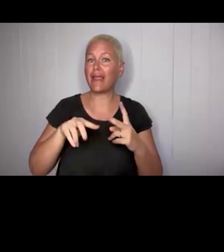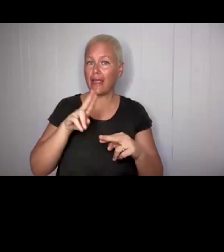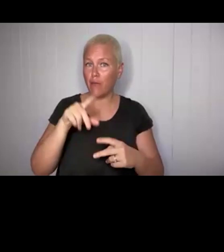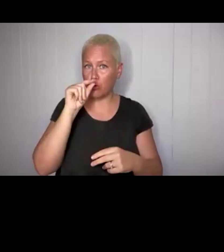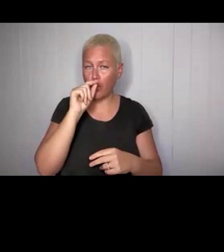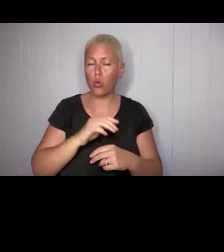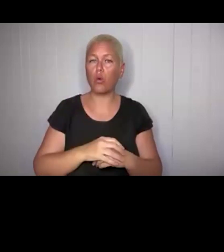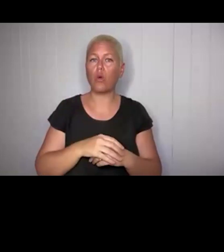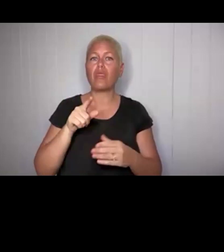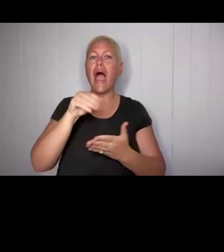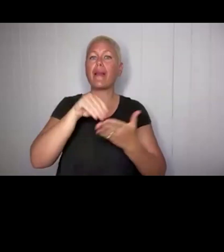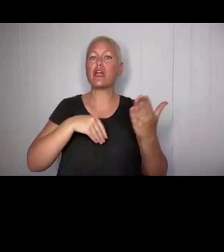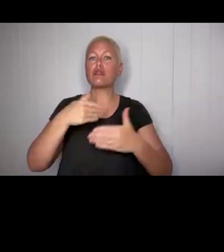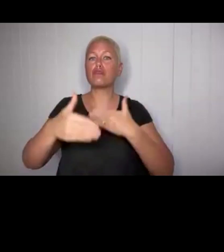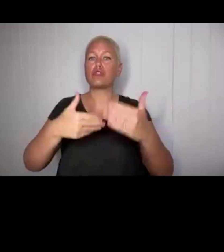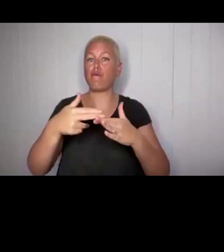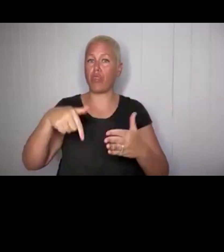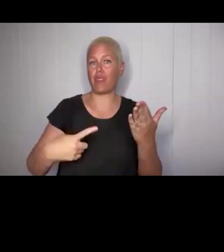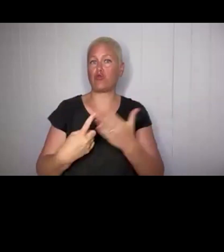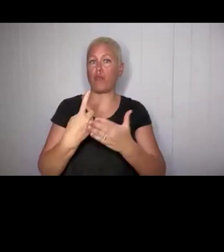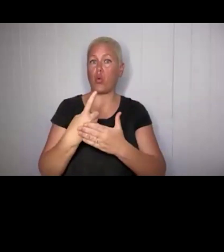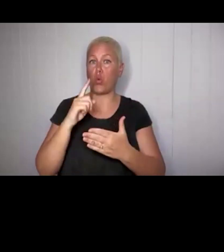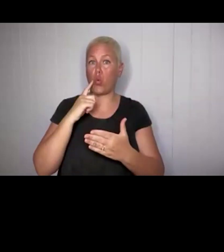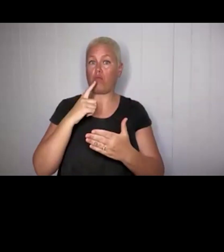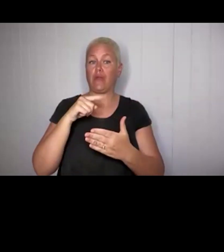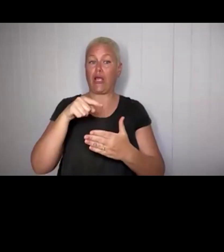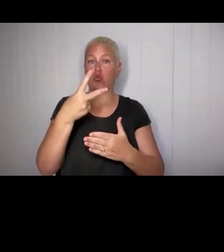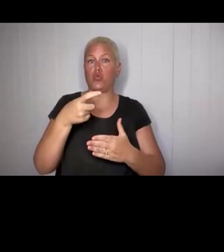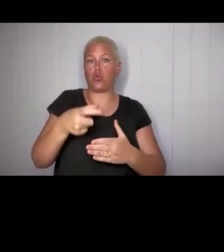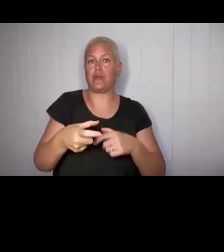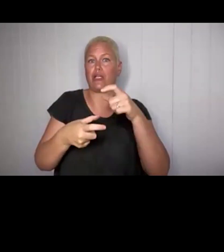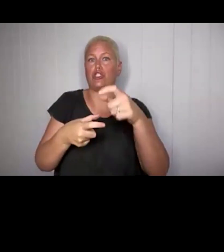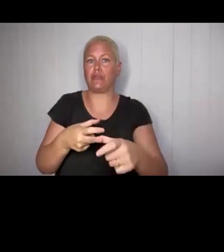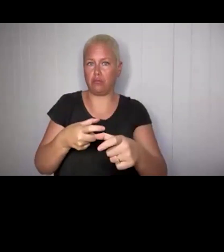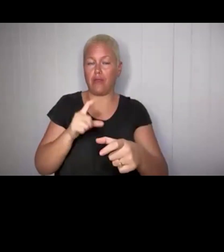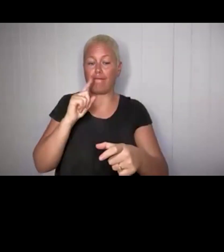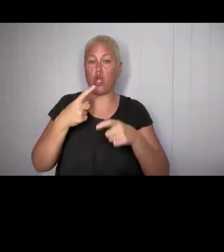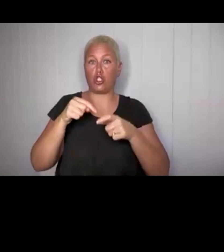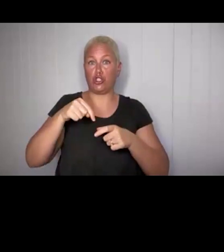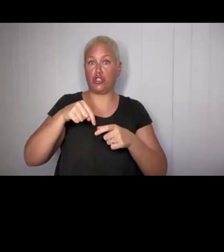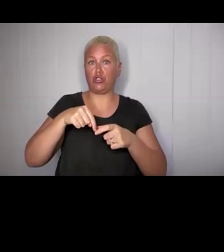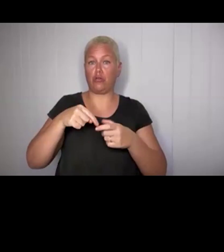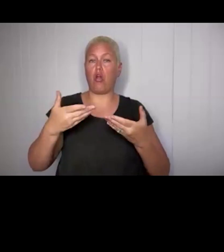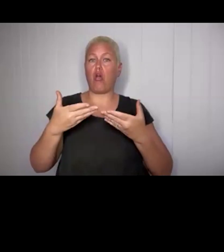The application process for this opportunity occurs in two stages. Stage one, which is open